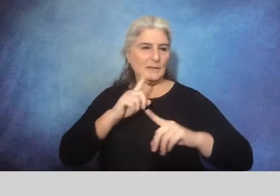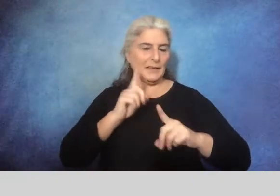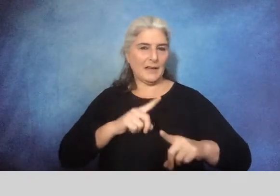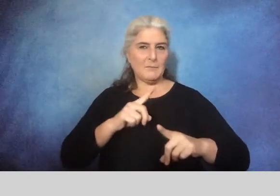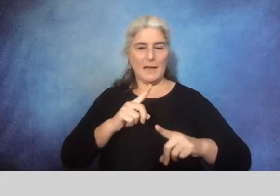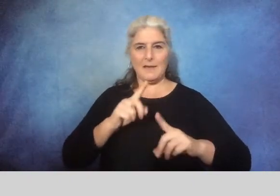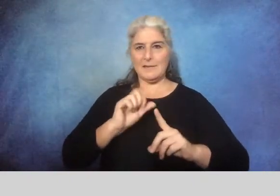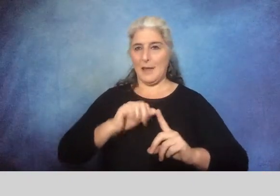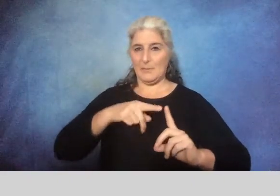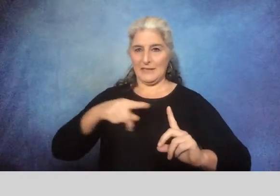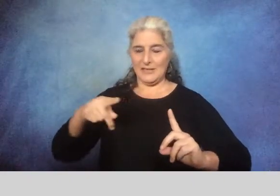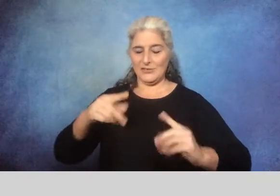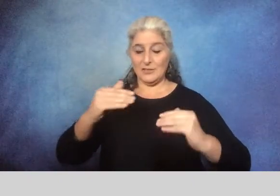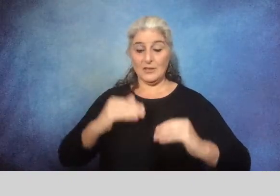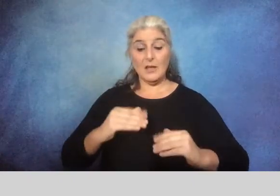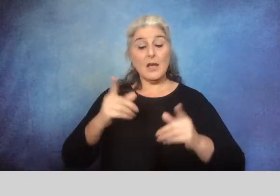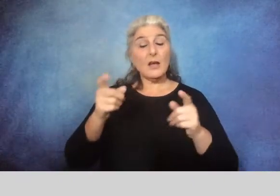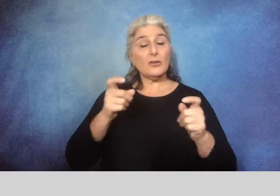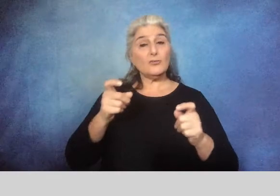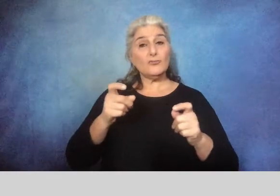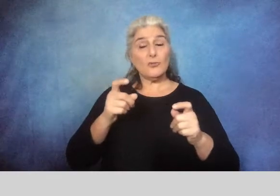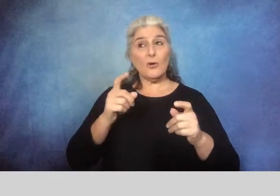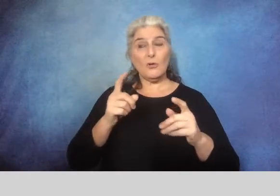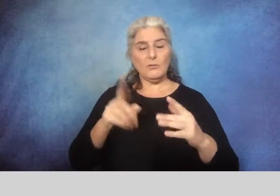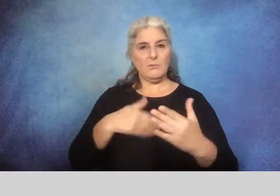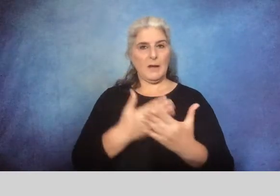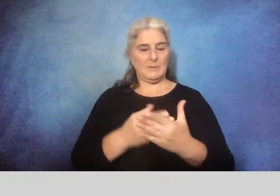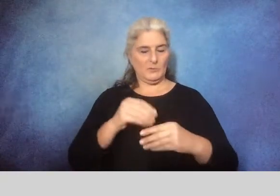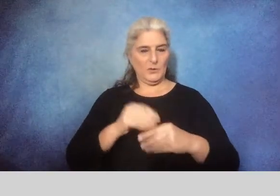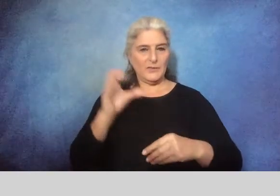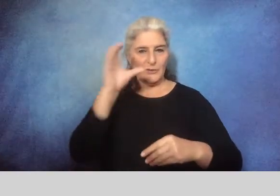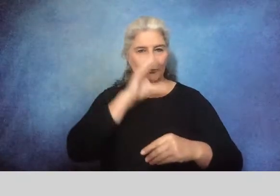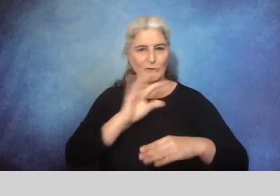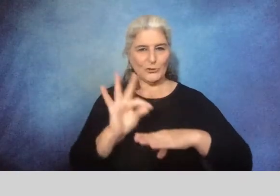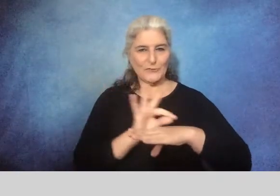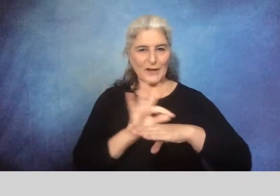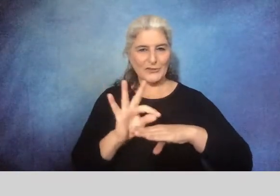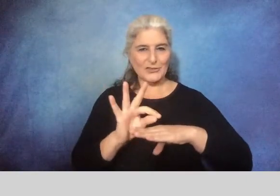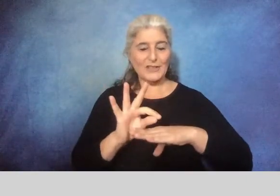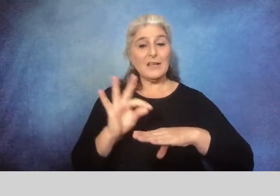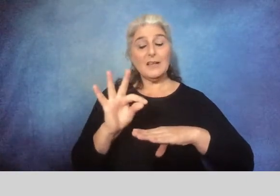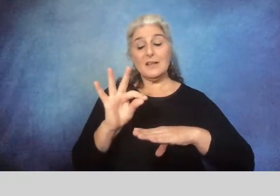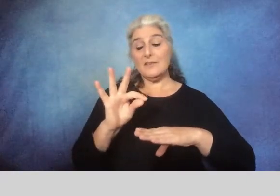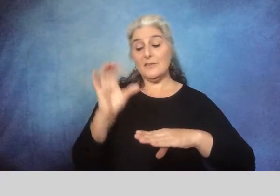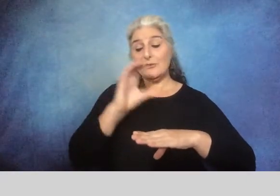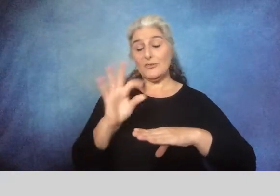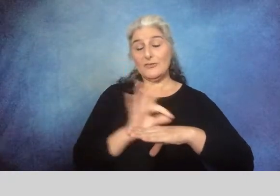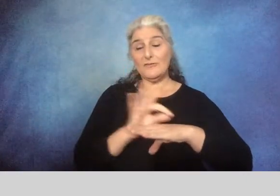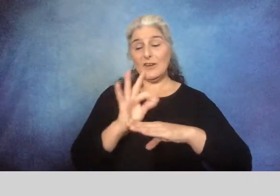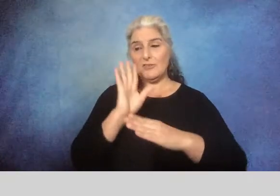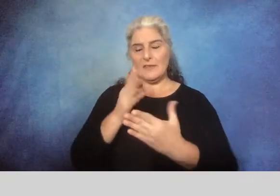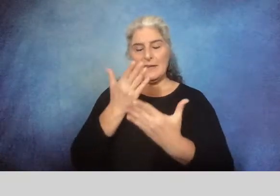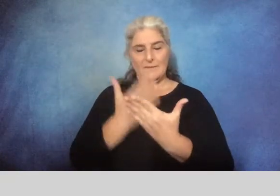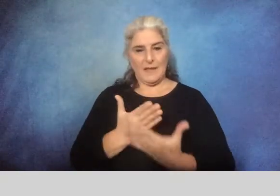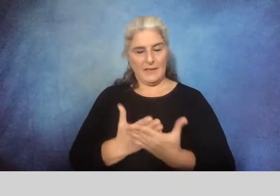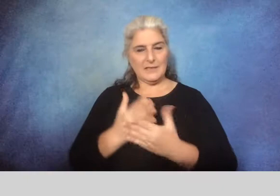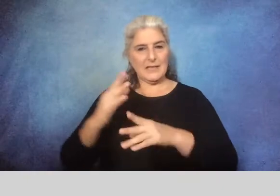And then the control comes to the search function. Search function validates the user input and manages the search flow.